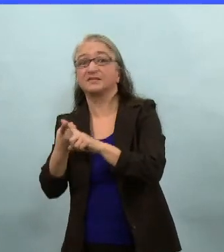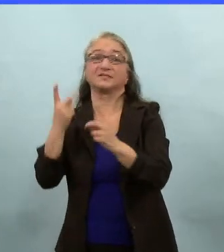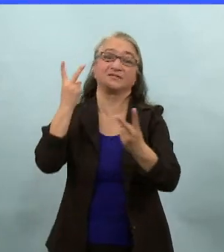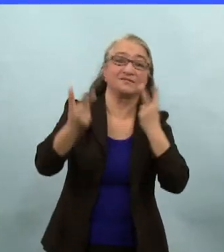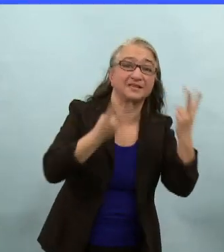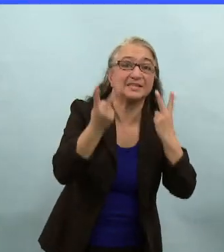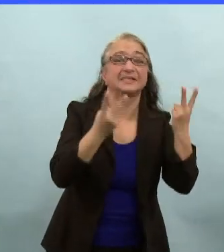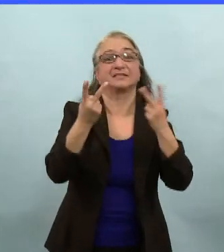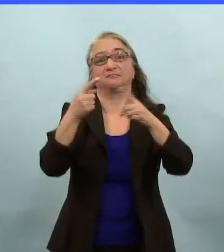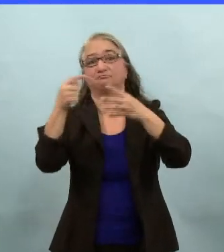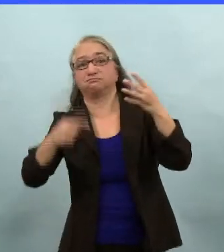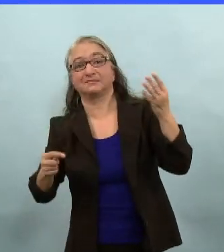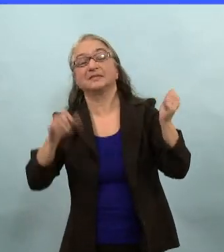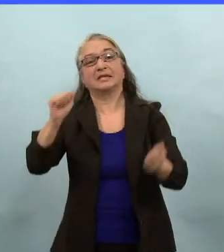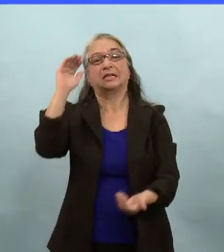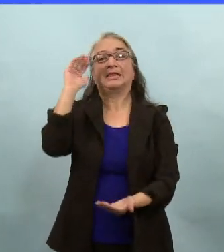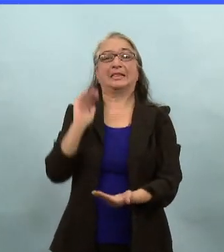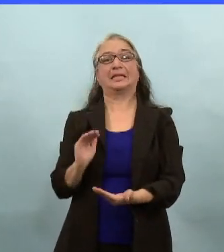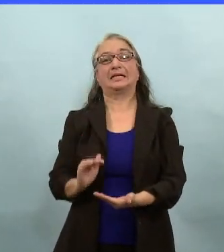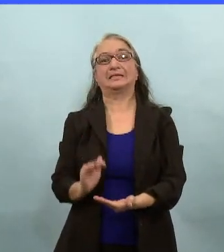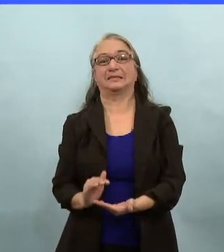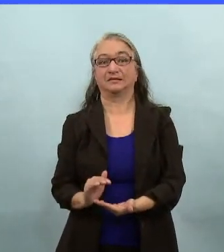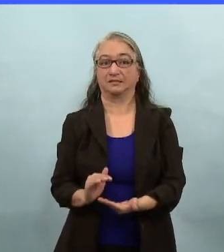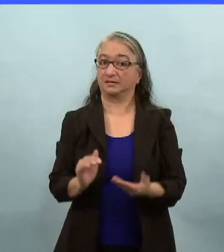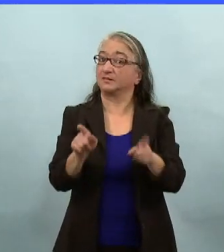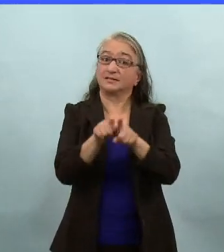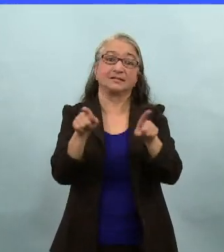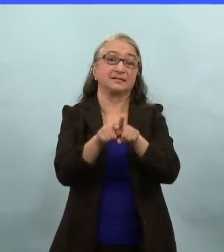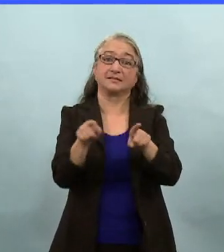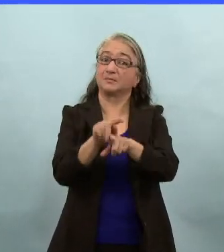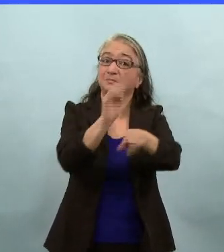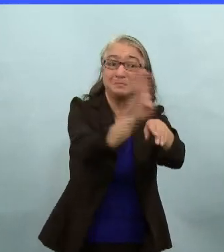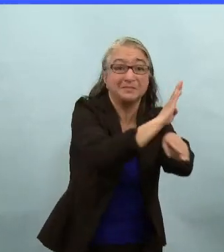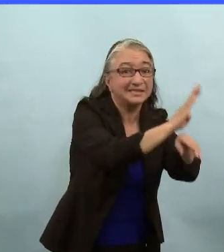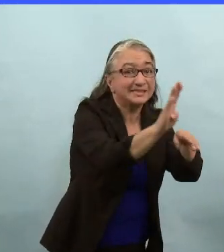different settings as well so there's lots of opportunity here to limit those interactions